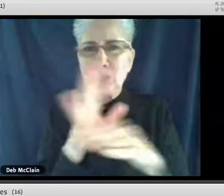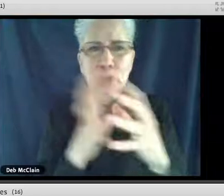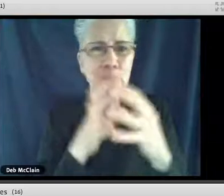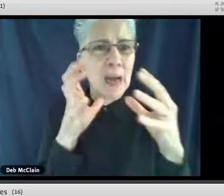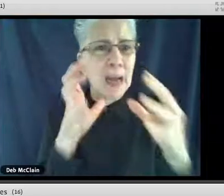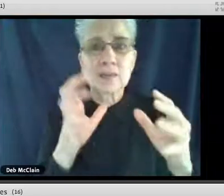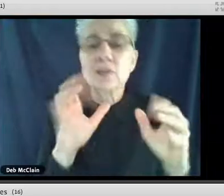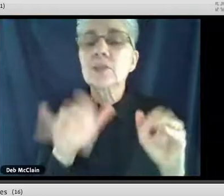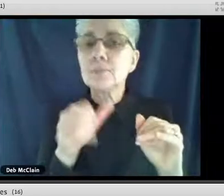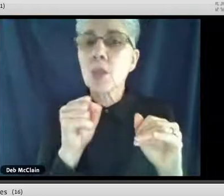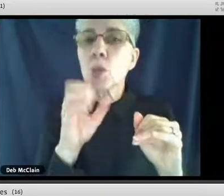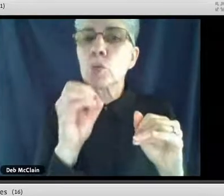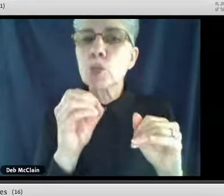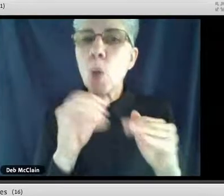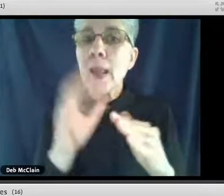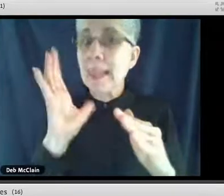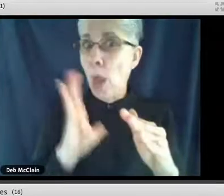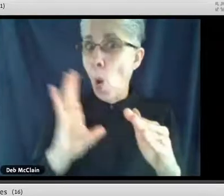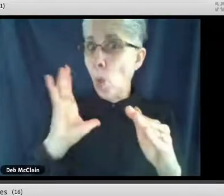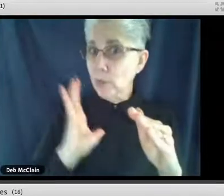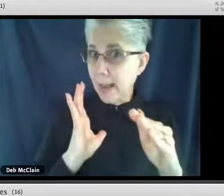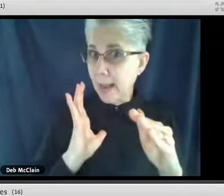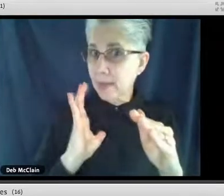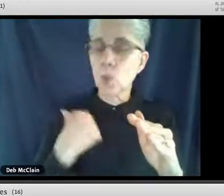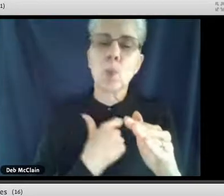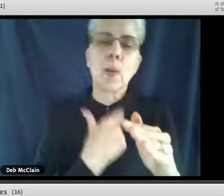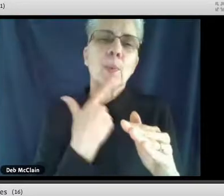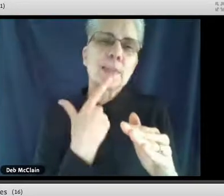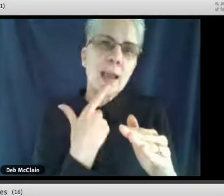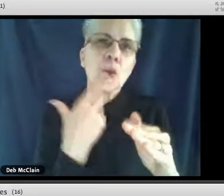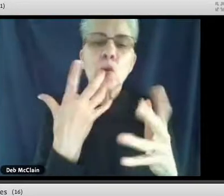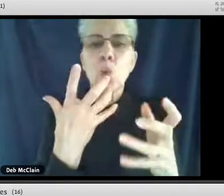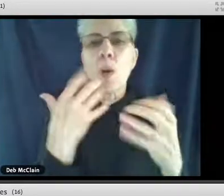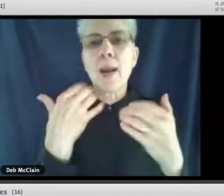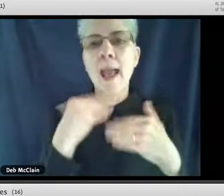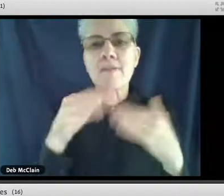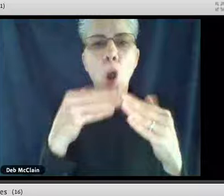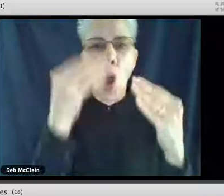So in the old days, we would say, "You want to have all your important information